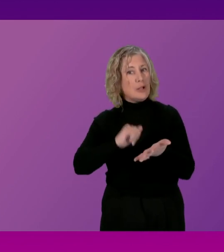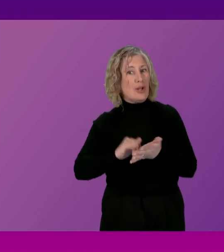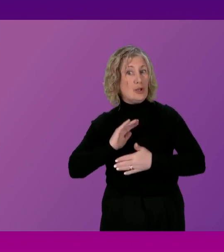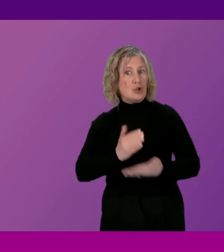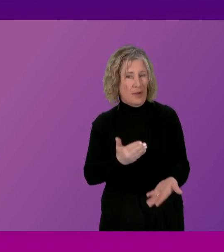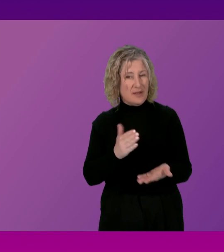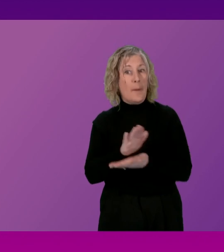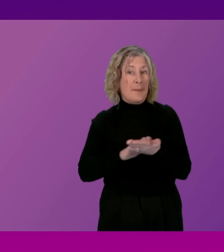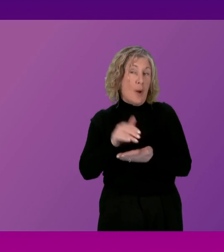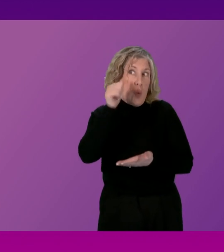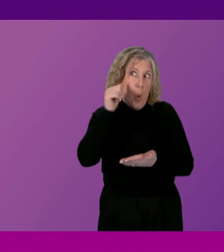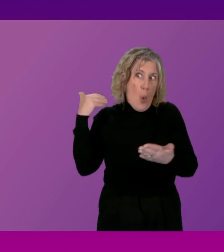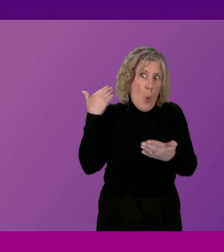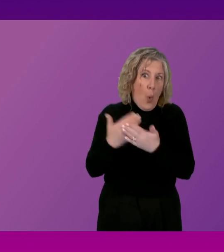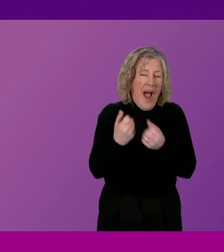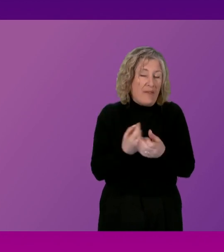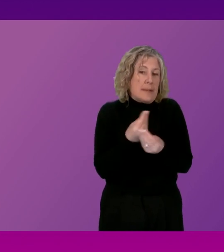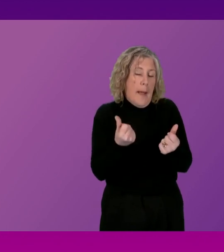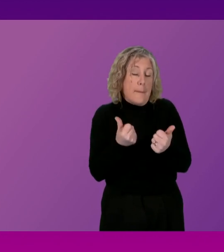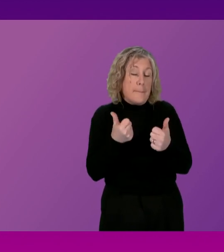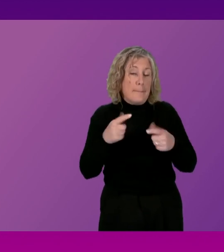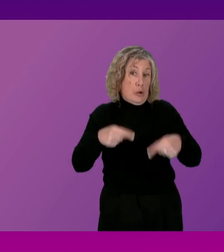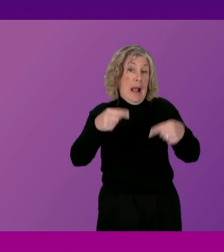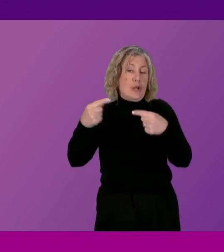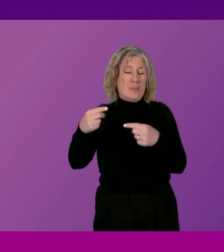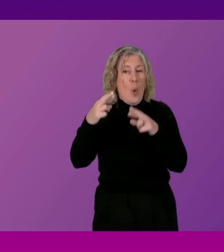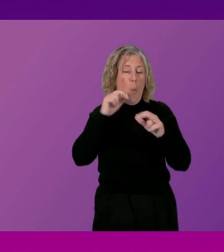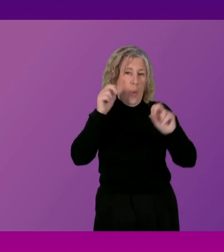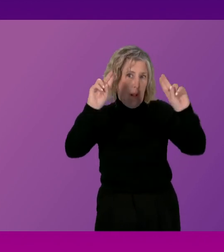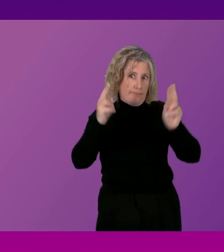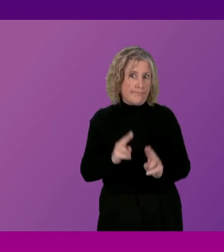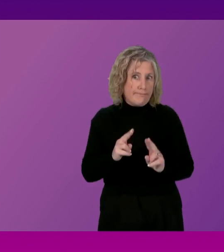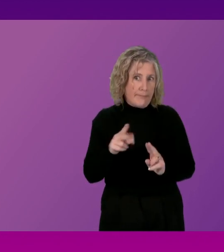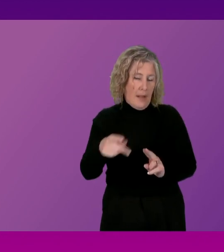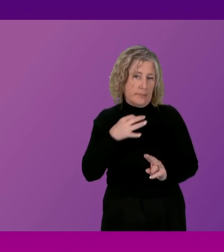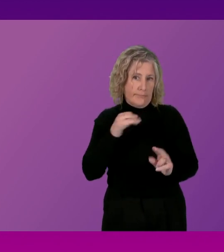of the access challenges that we are seeing.